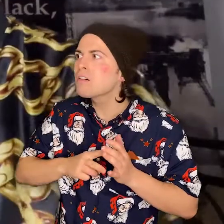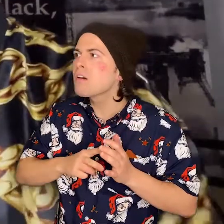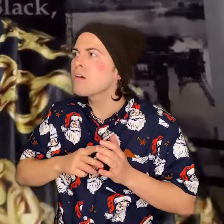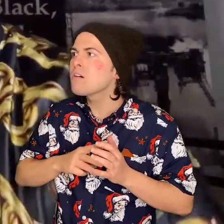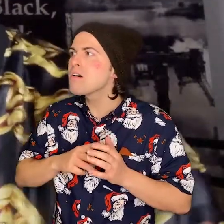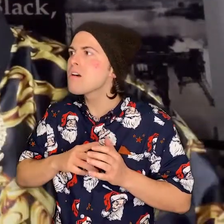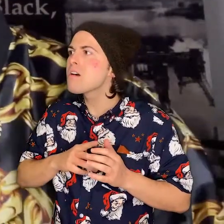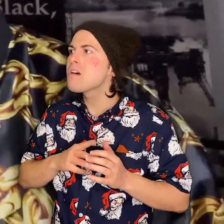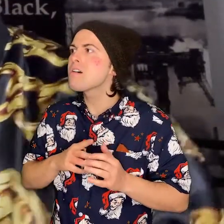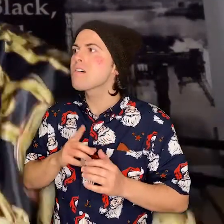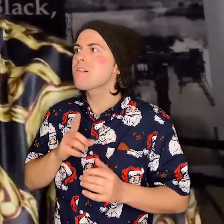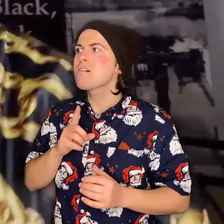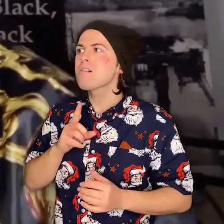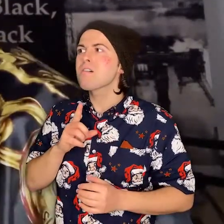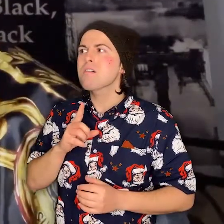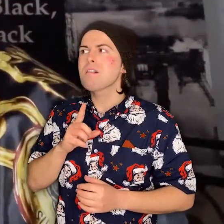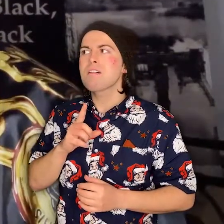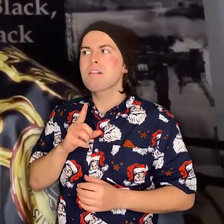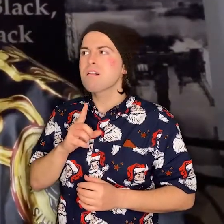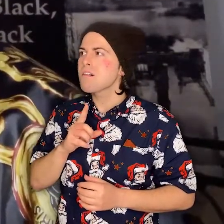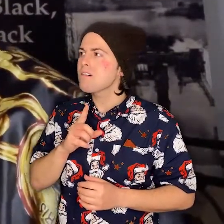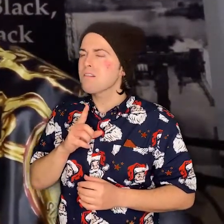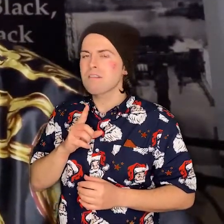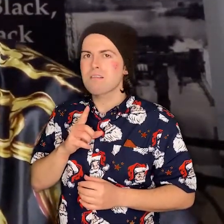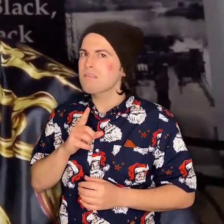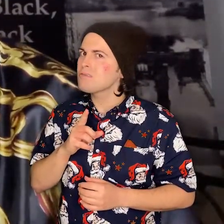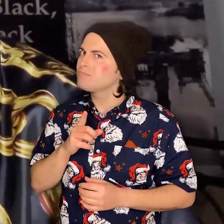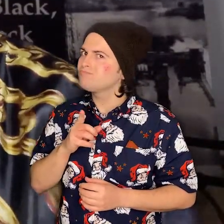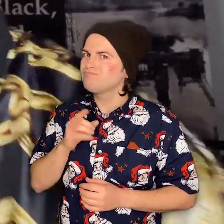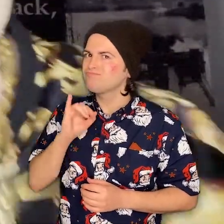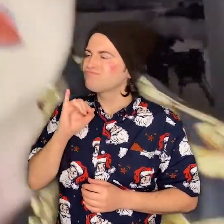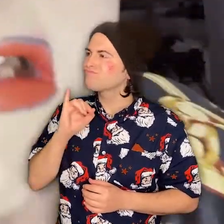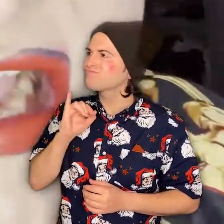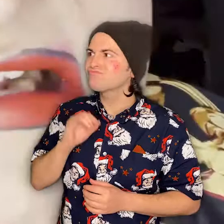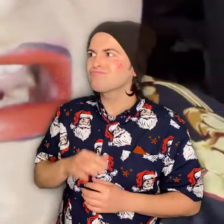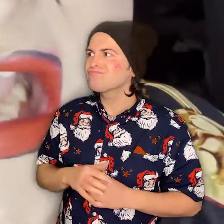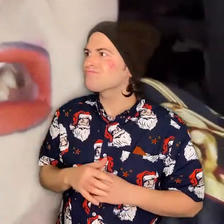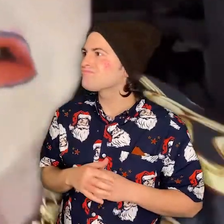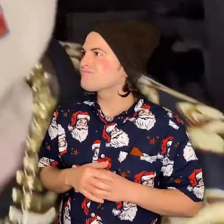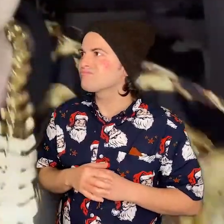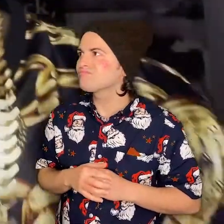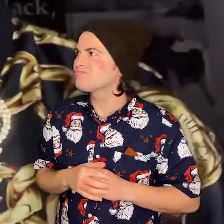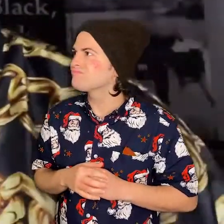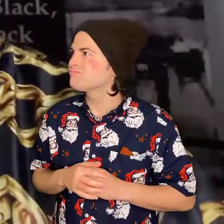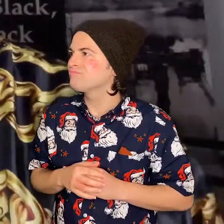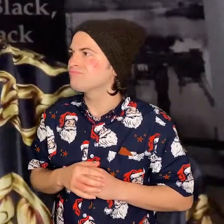What can they expect when all their passwords are Santa. Idiots!